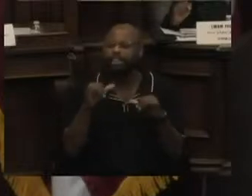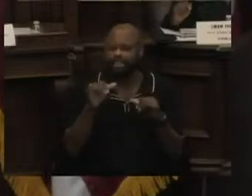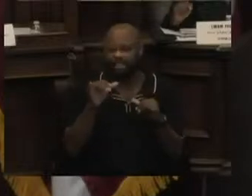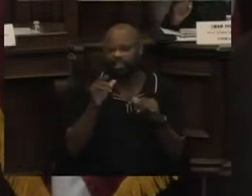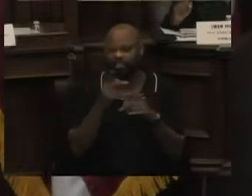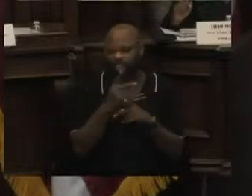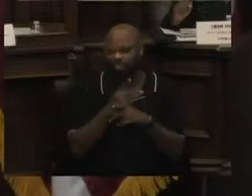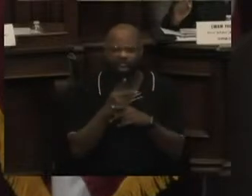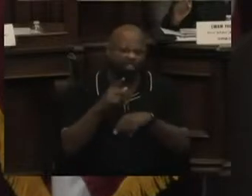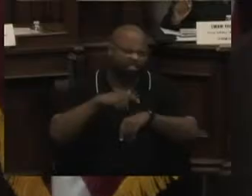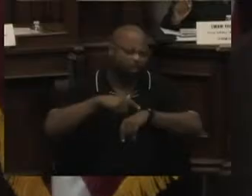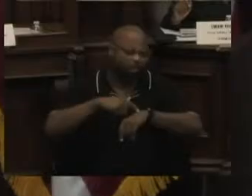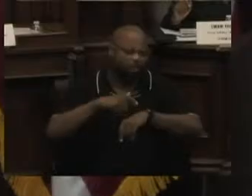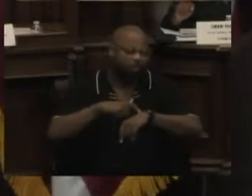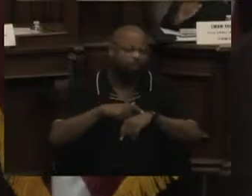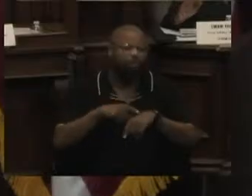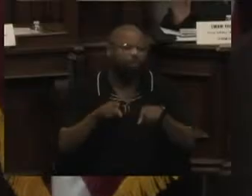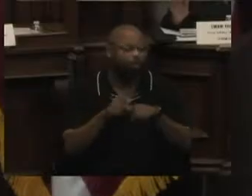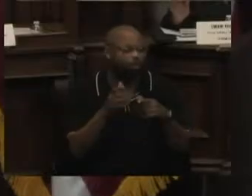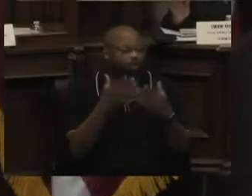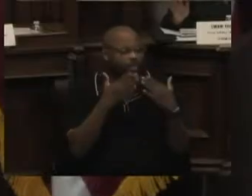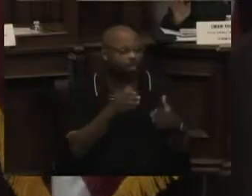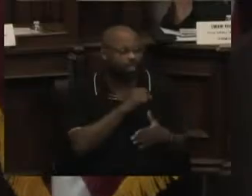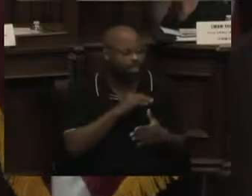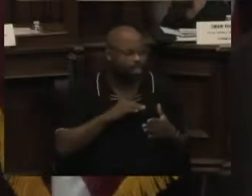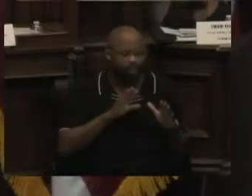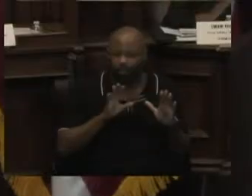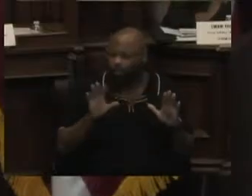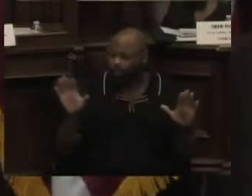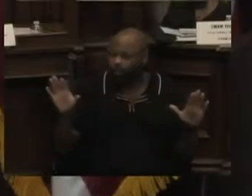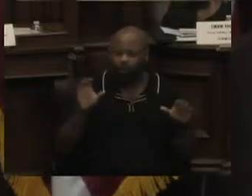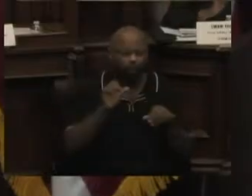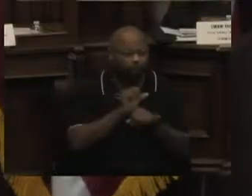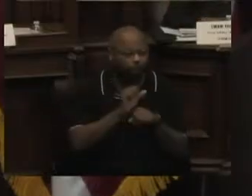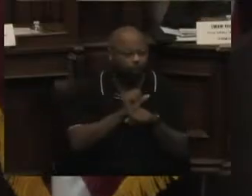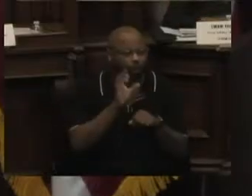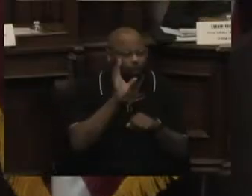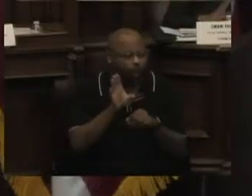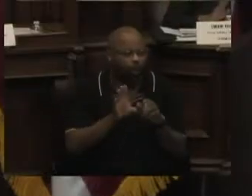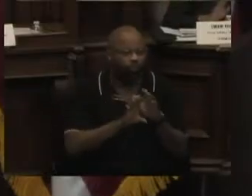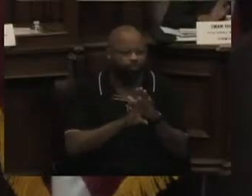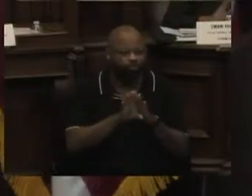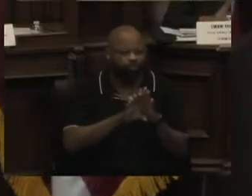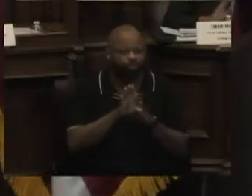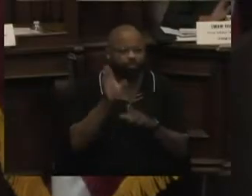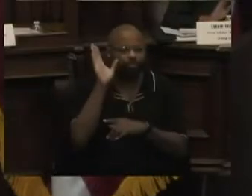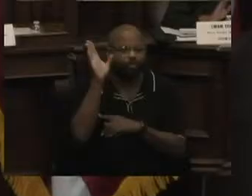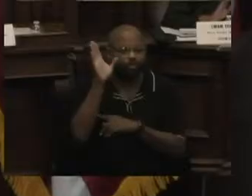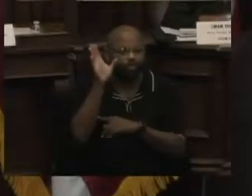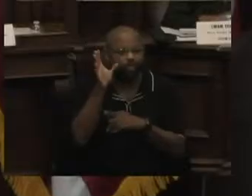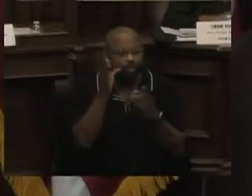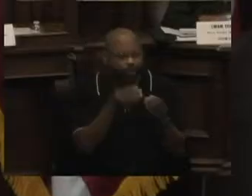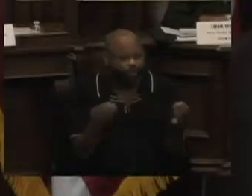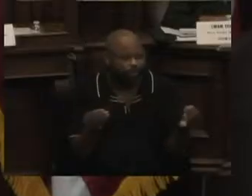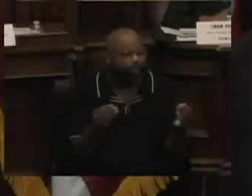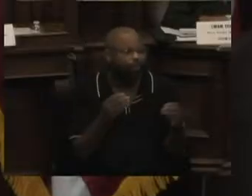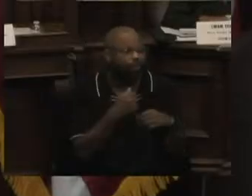will have our Northeast District meeting. That will be is still being scheduled. And I'd also like to thank the